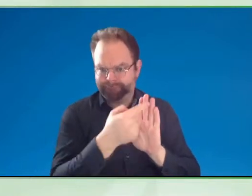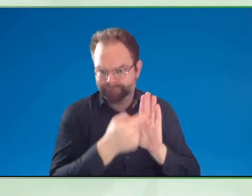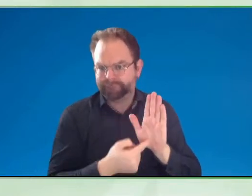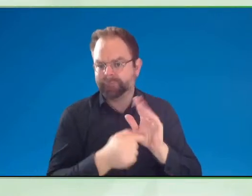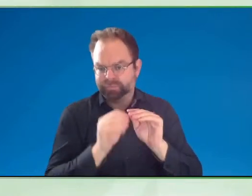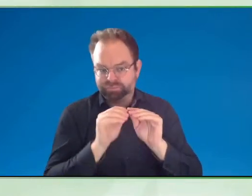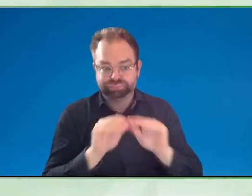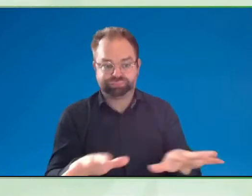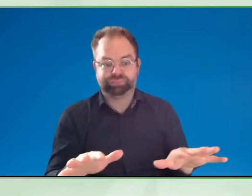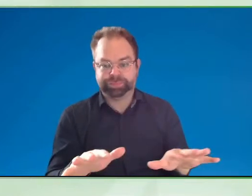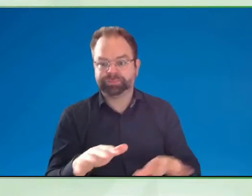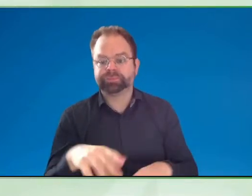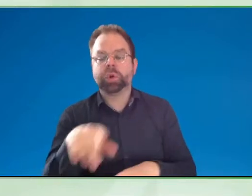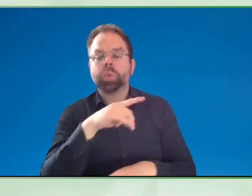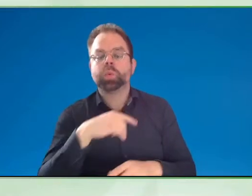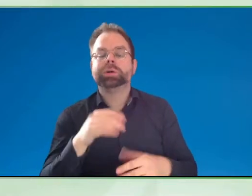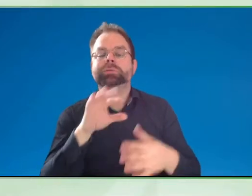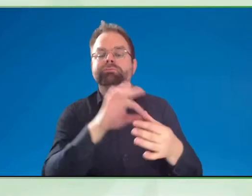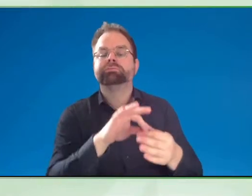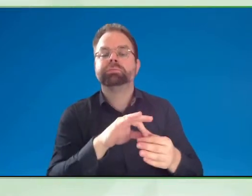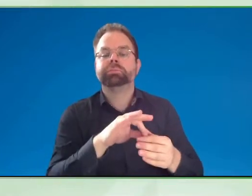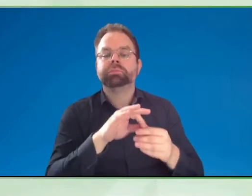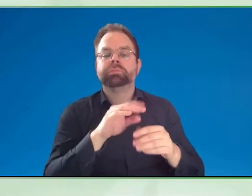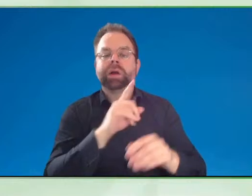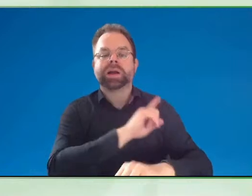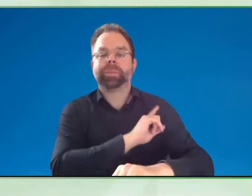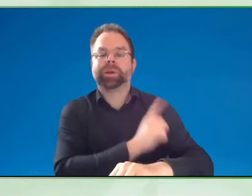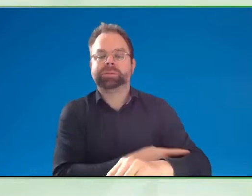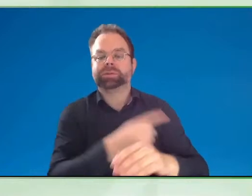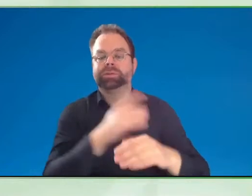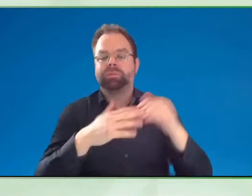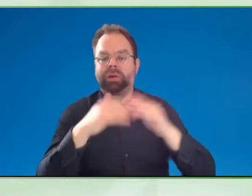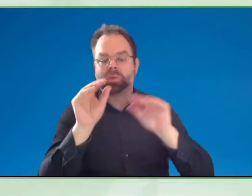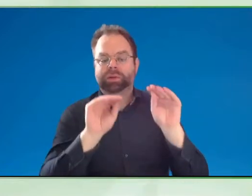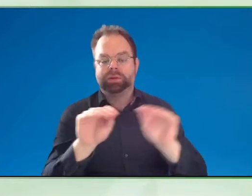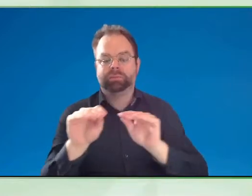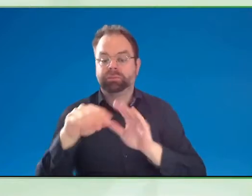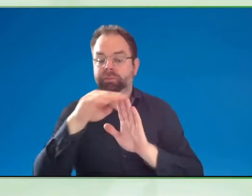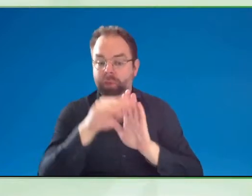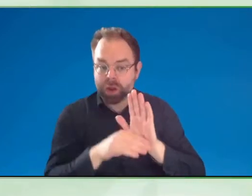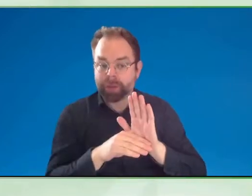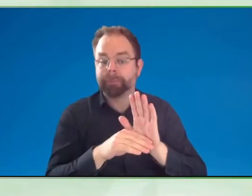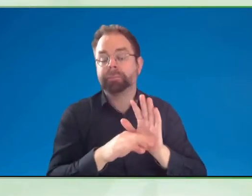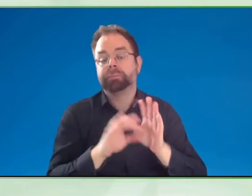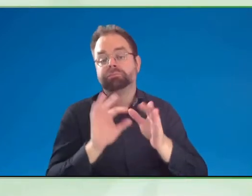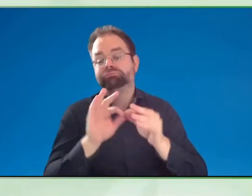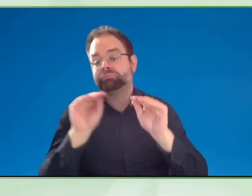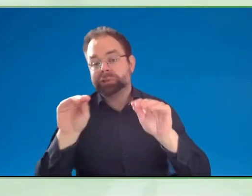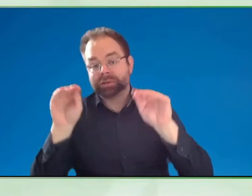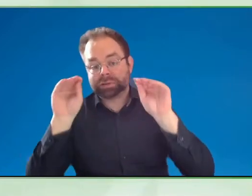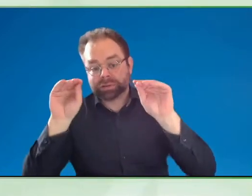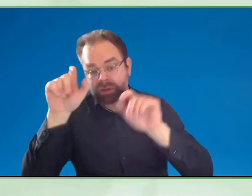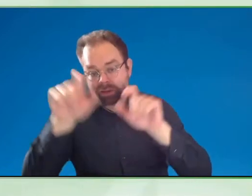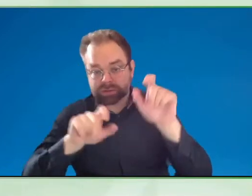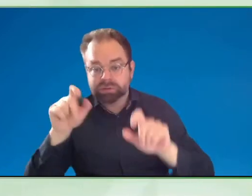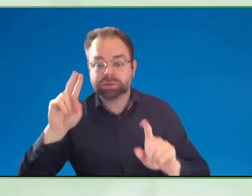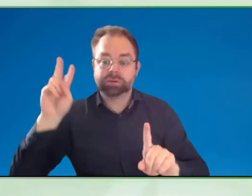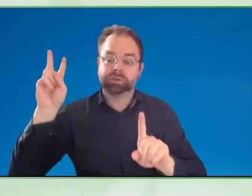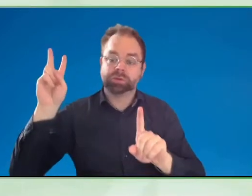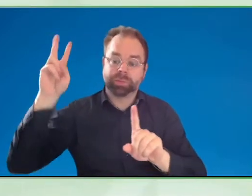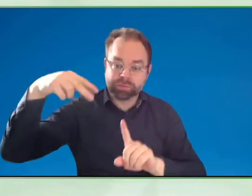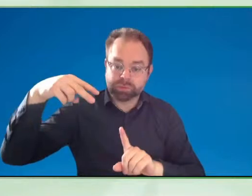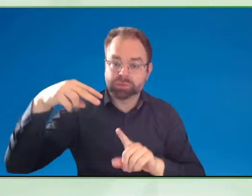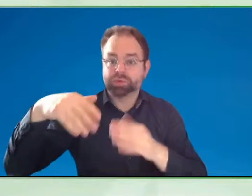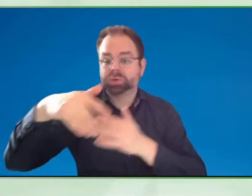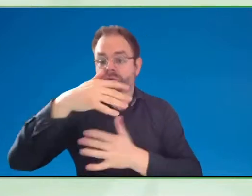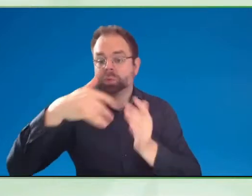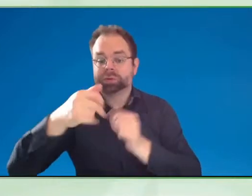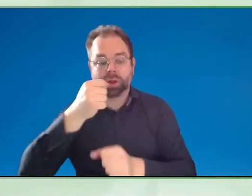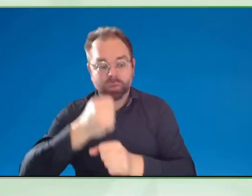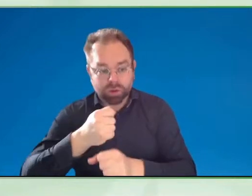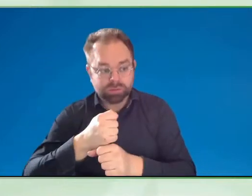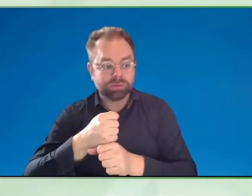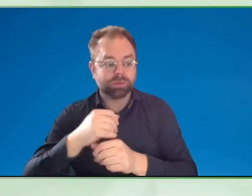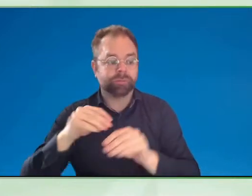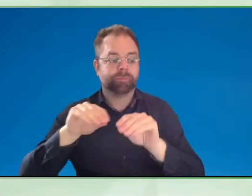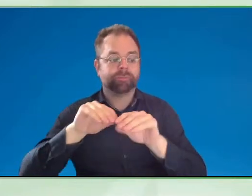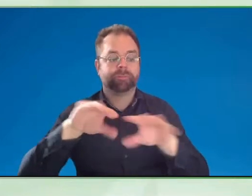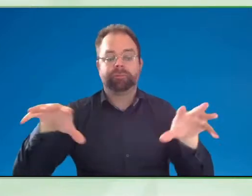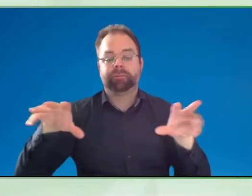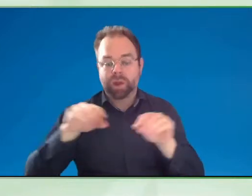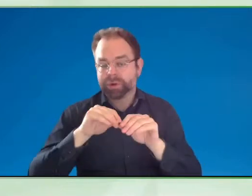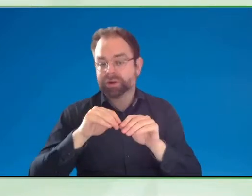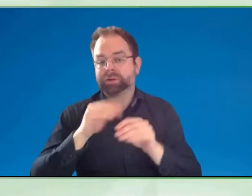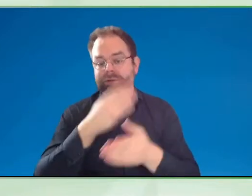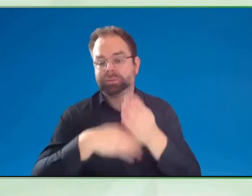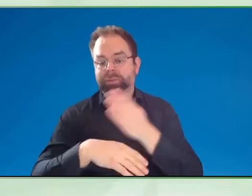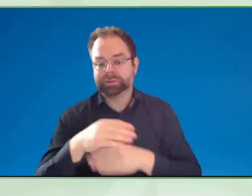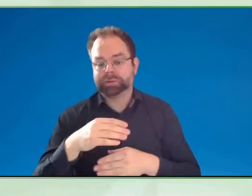So far in 2023 and 2024 we have targeted and have a capacity of over 100 teachers specifically